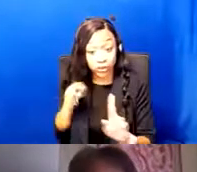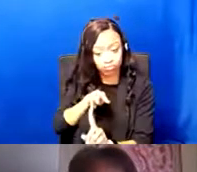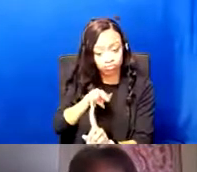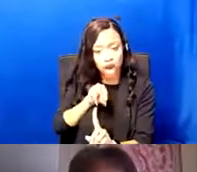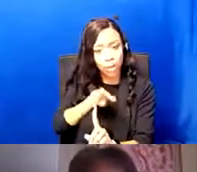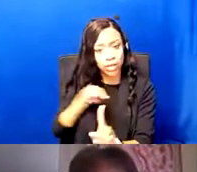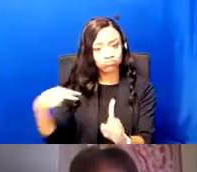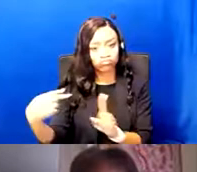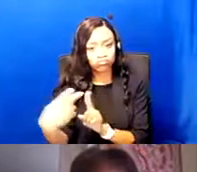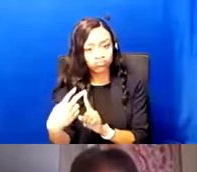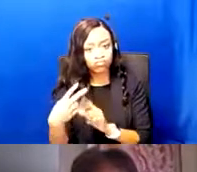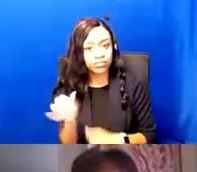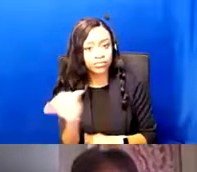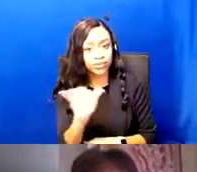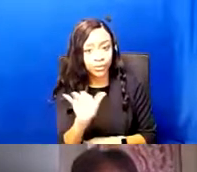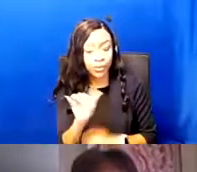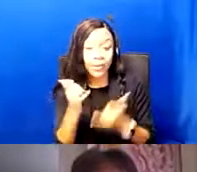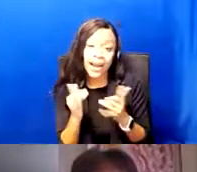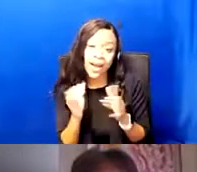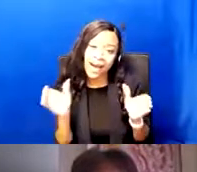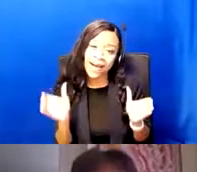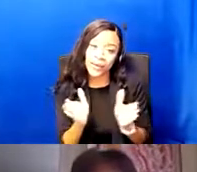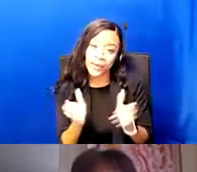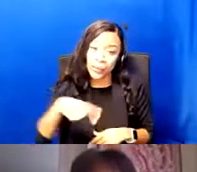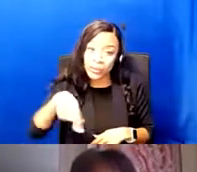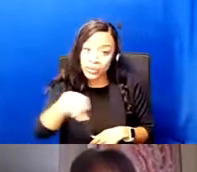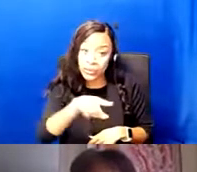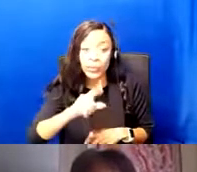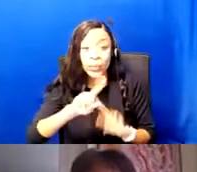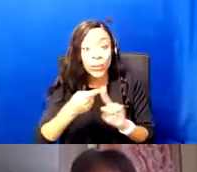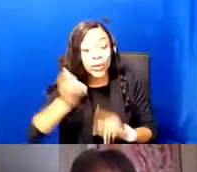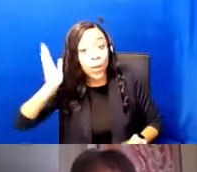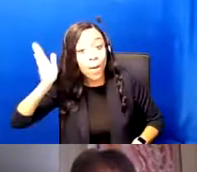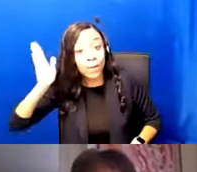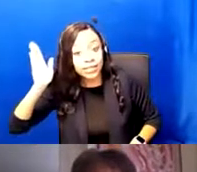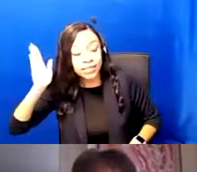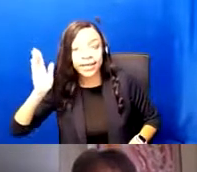And so I would encourage presenters to think about not only how can we be presenting